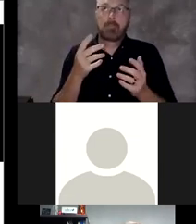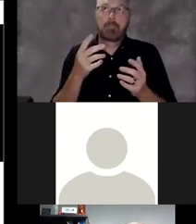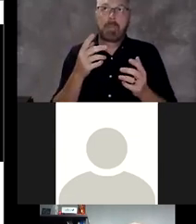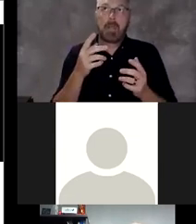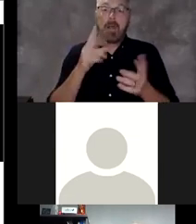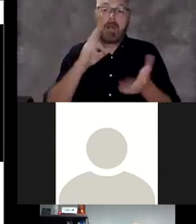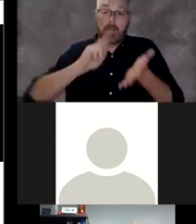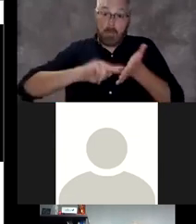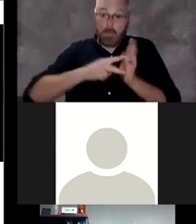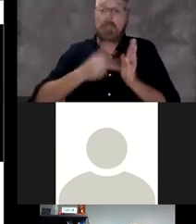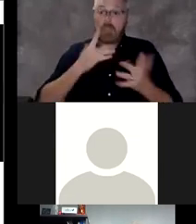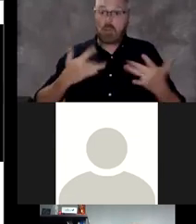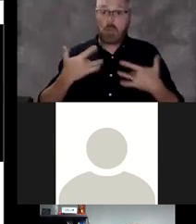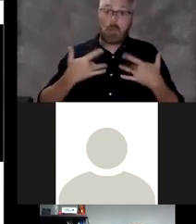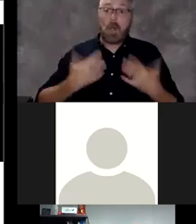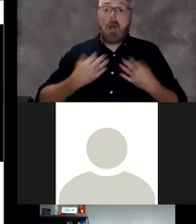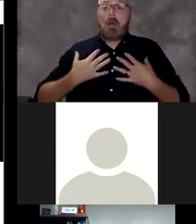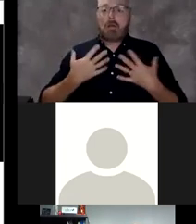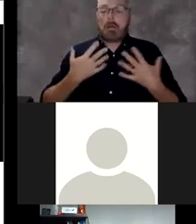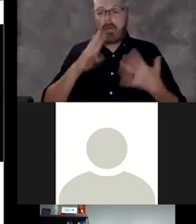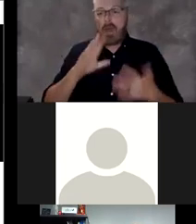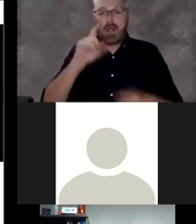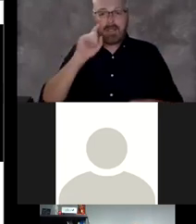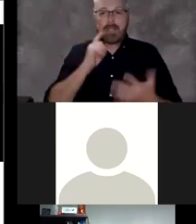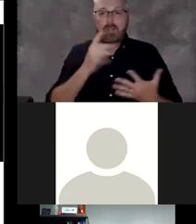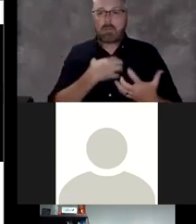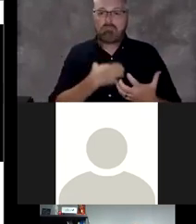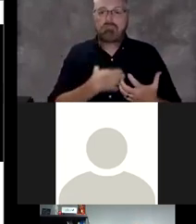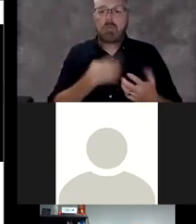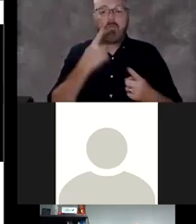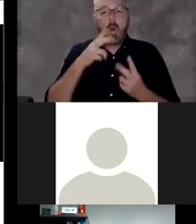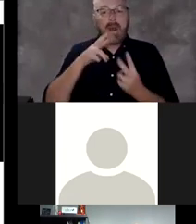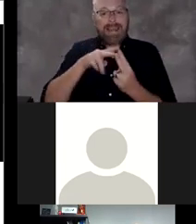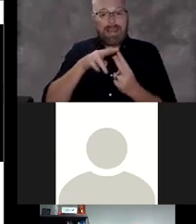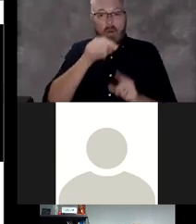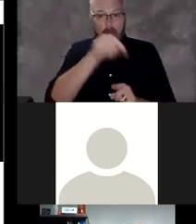AROUSING OR SATISFYING SEXUAL DESIRES OF EITHER PARTY, THE